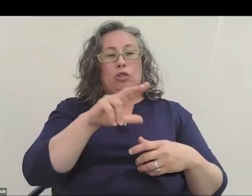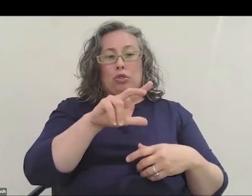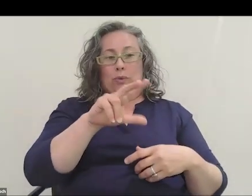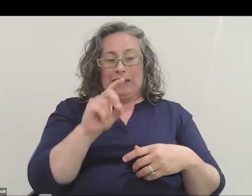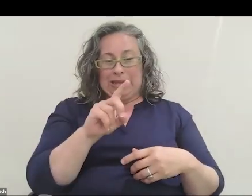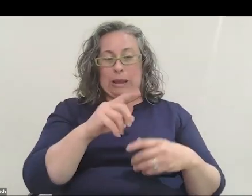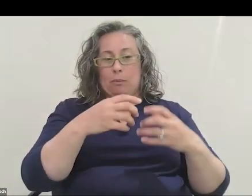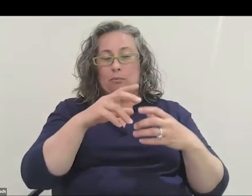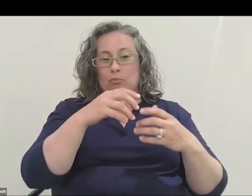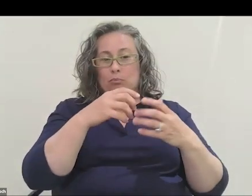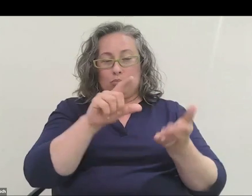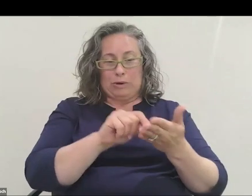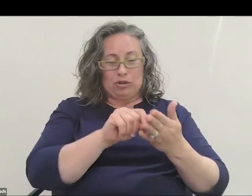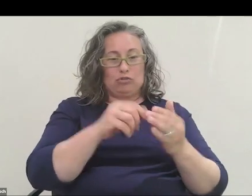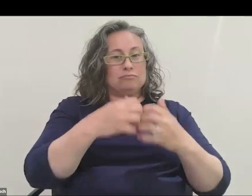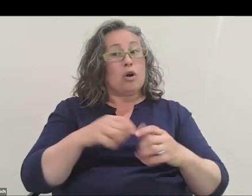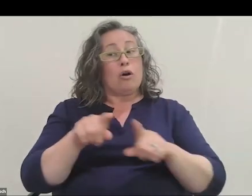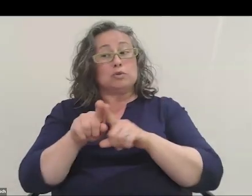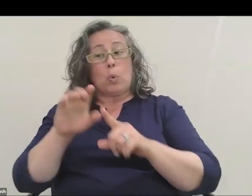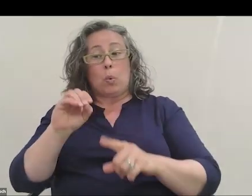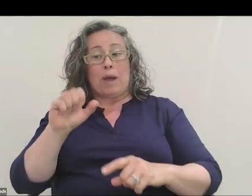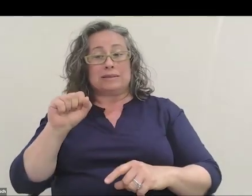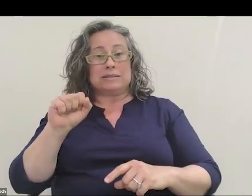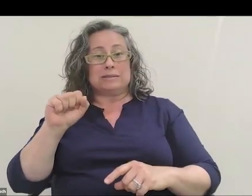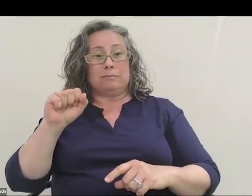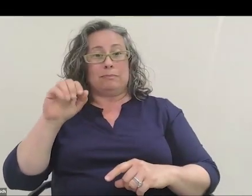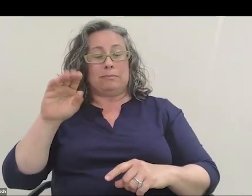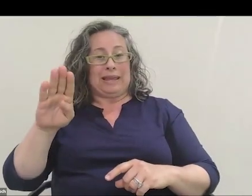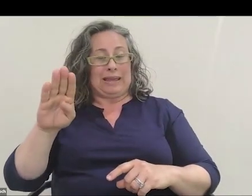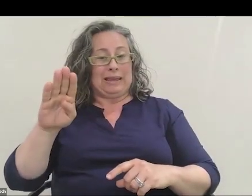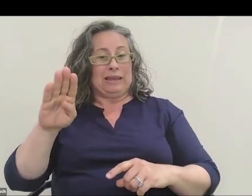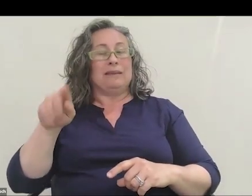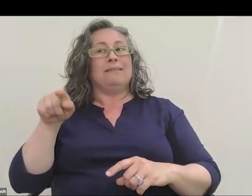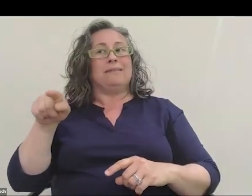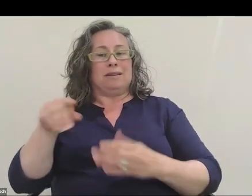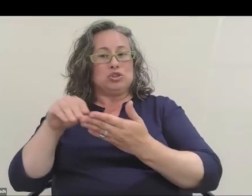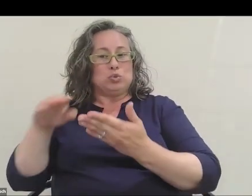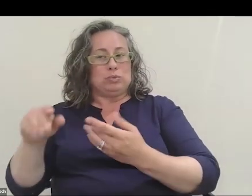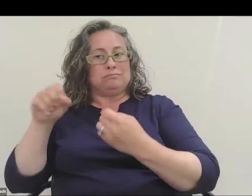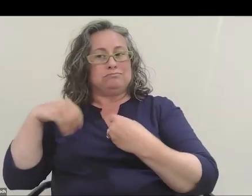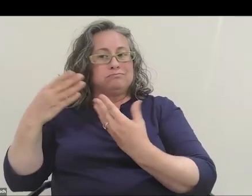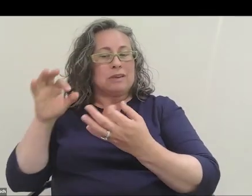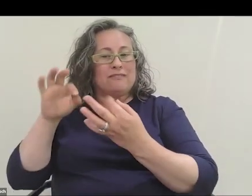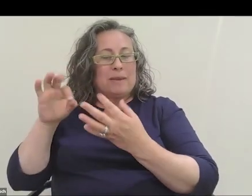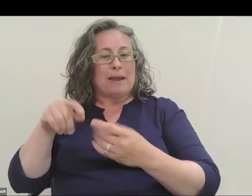We also had a lot of OSSB students provide feedback on See3D prints. During COVID, we did a lot